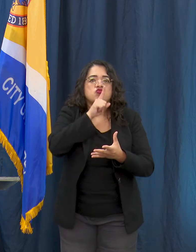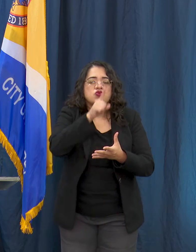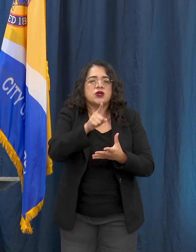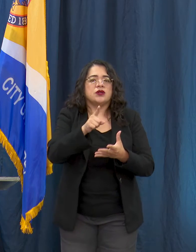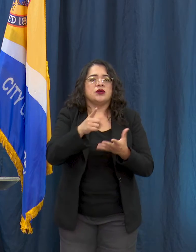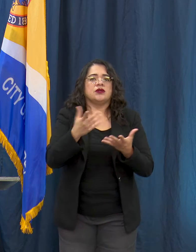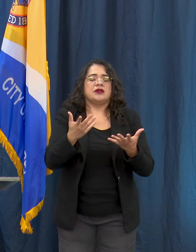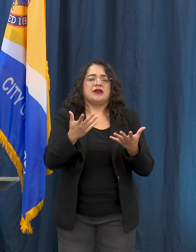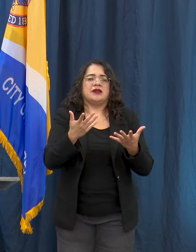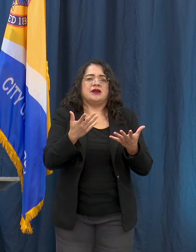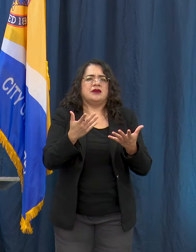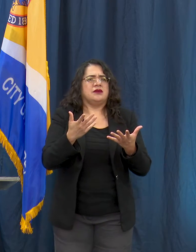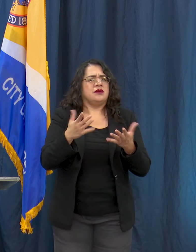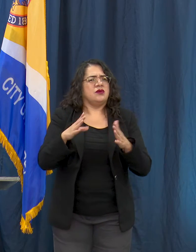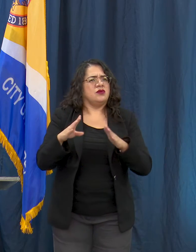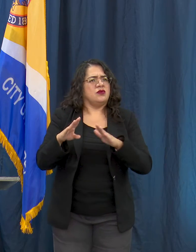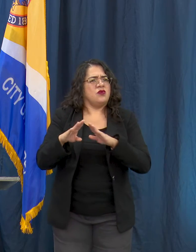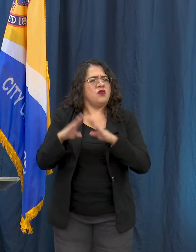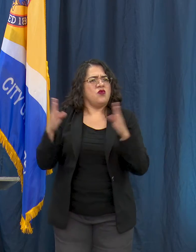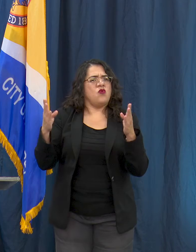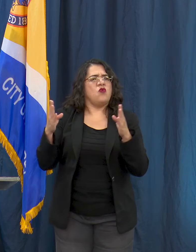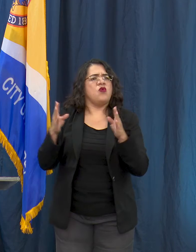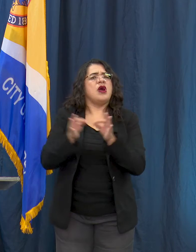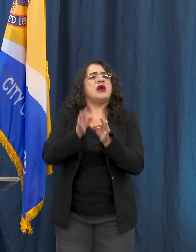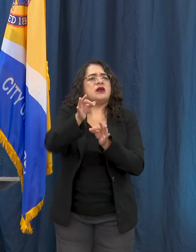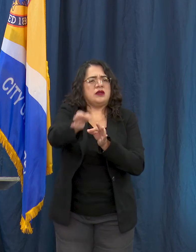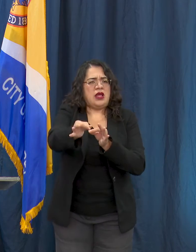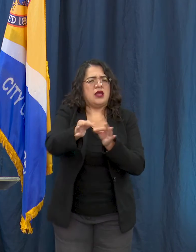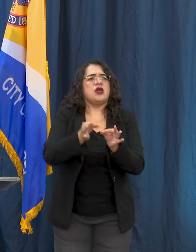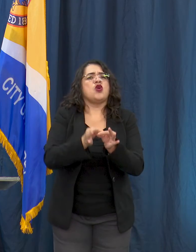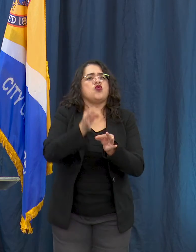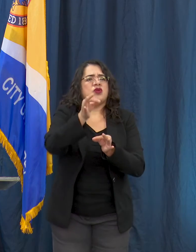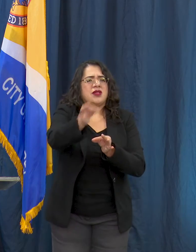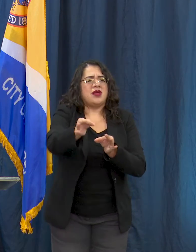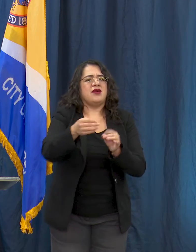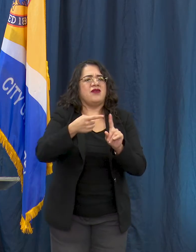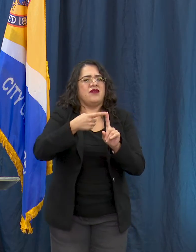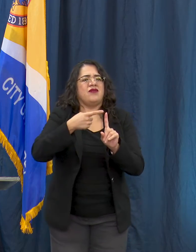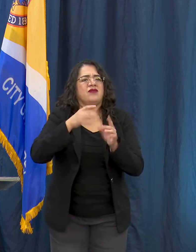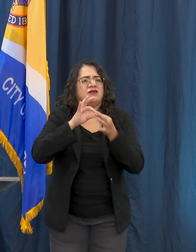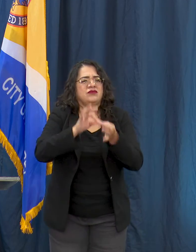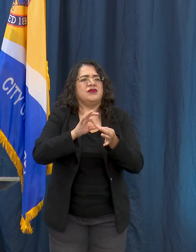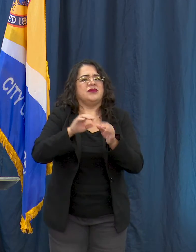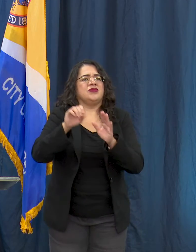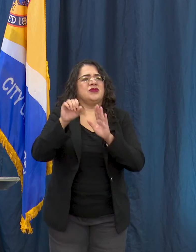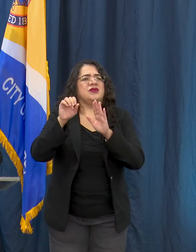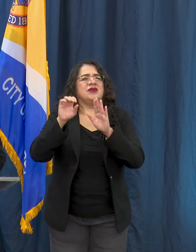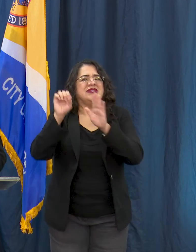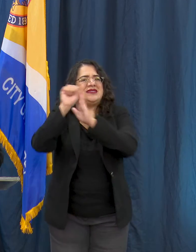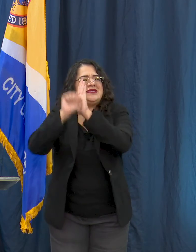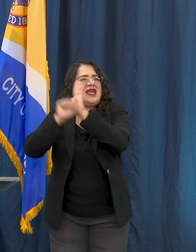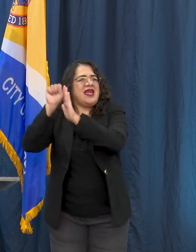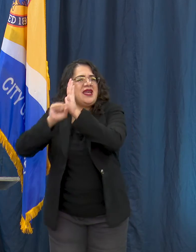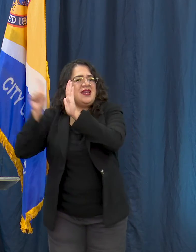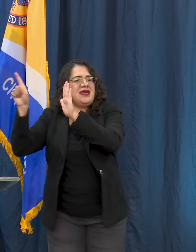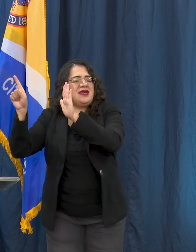by the state? I think the answer to that is yes and that assessment's being done,